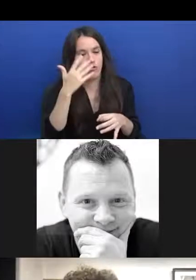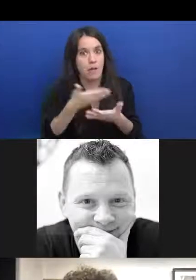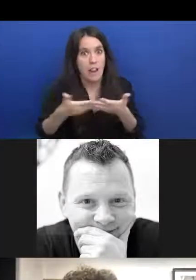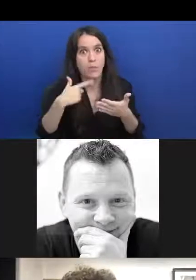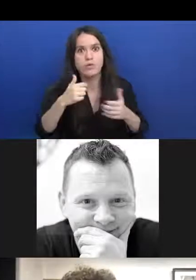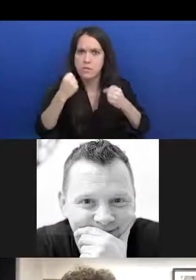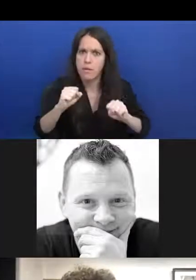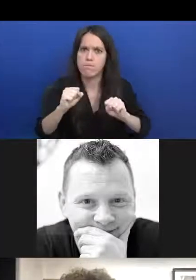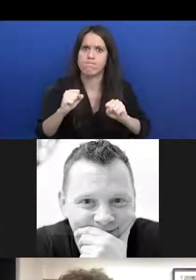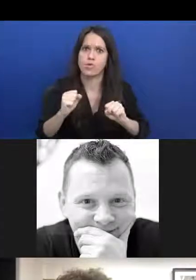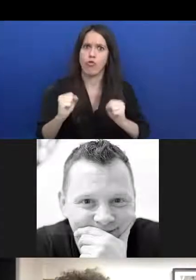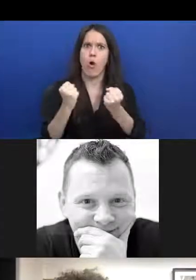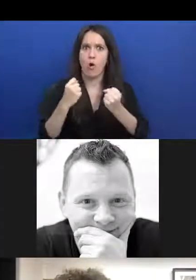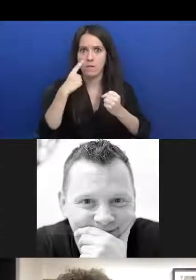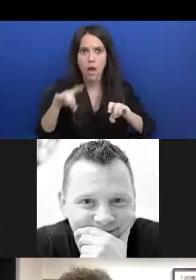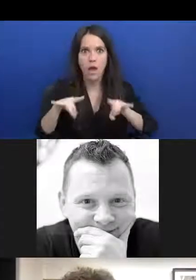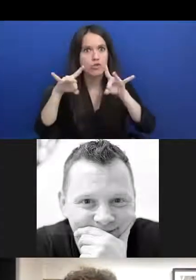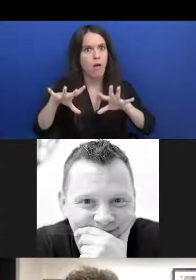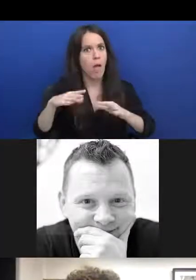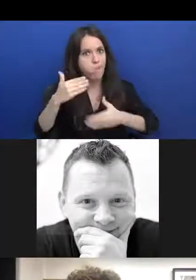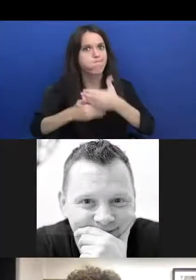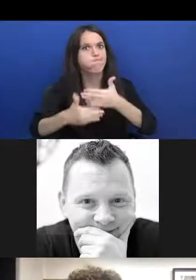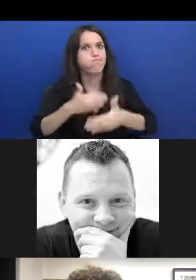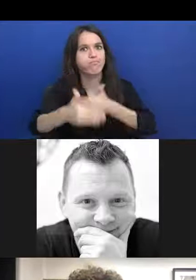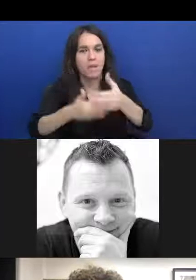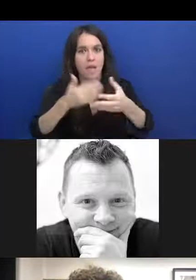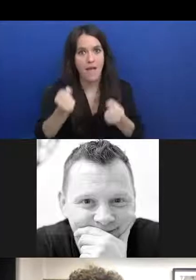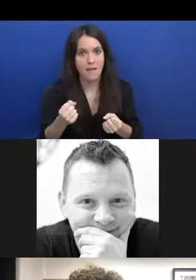at least that seemed based on the evidence we have it probably was always quite small